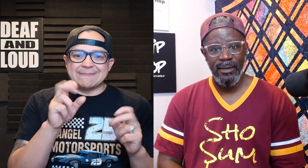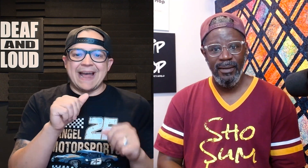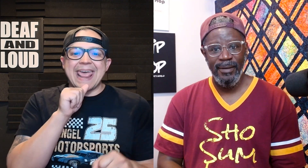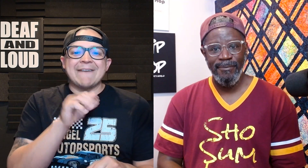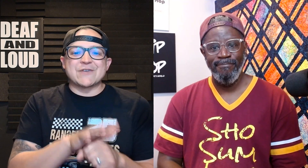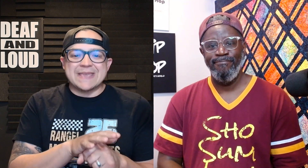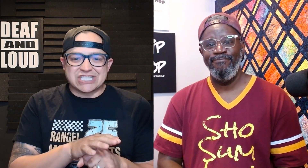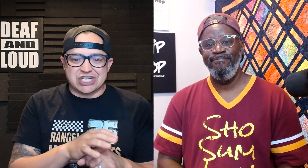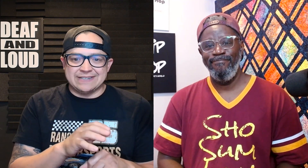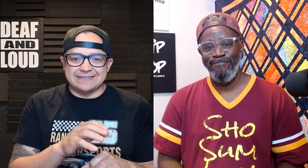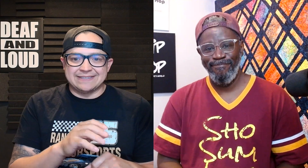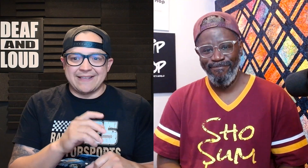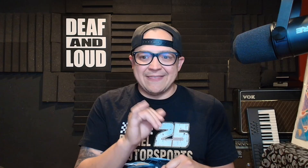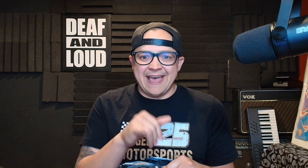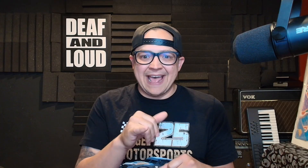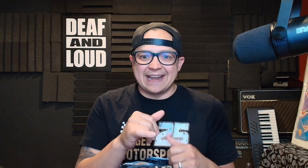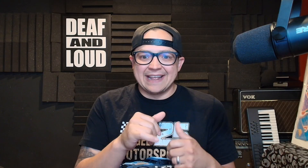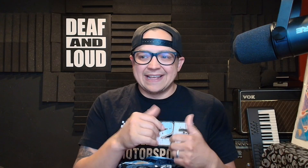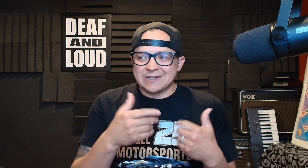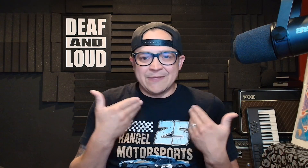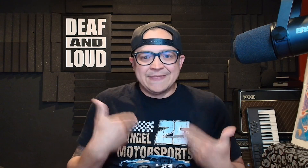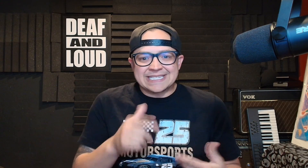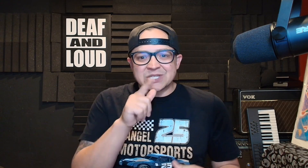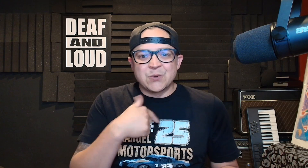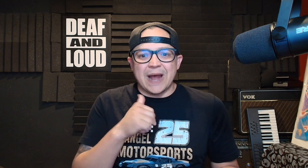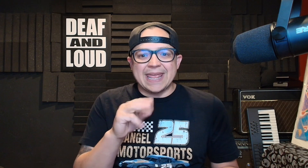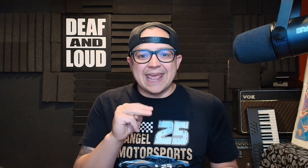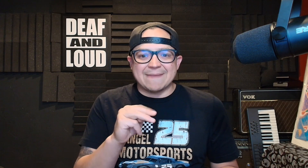my affirmation that this is who I am.